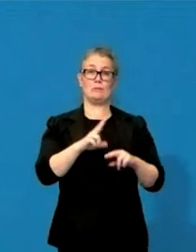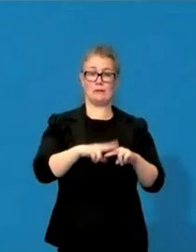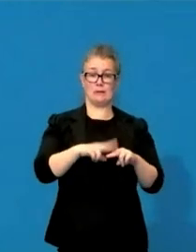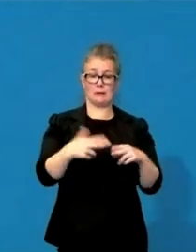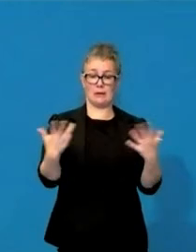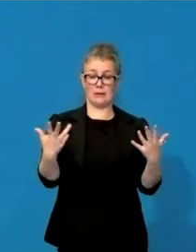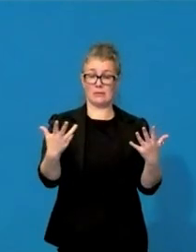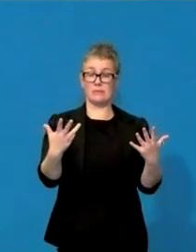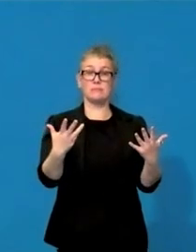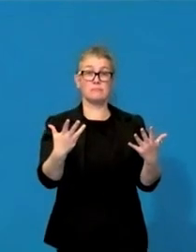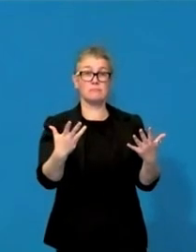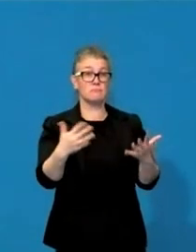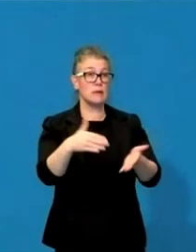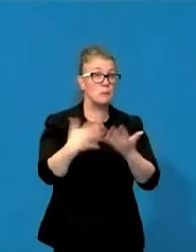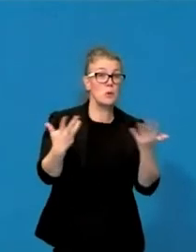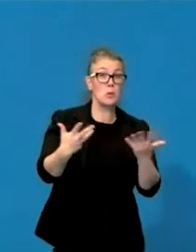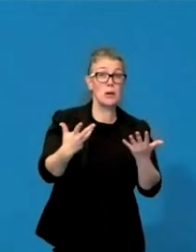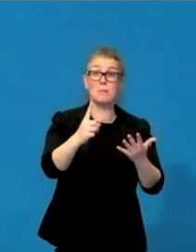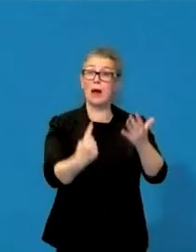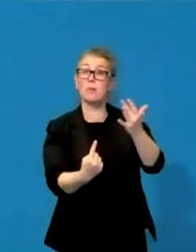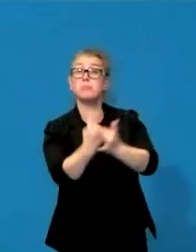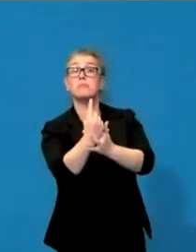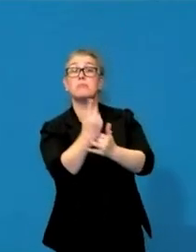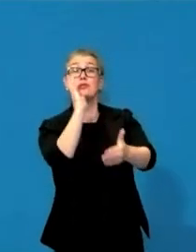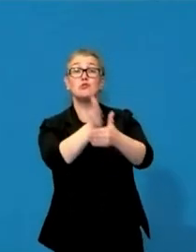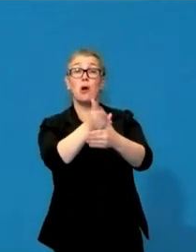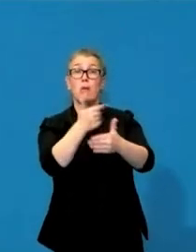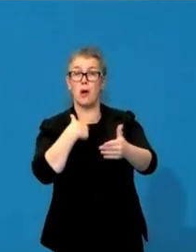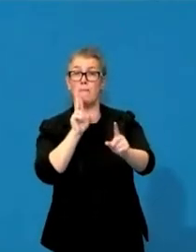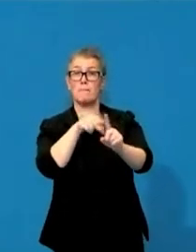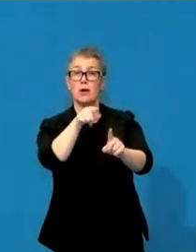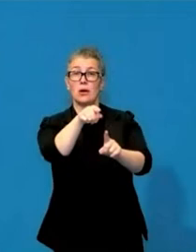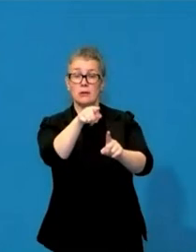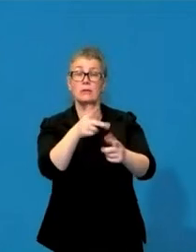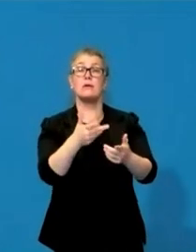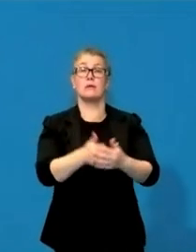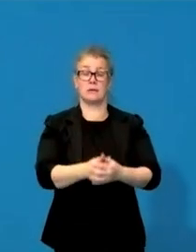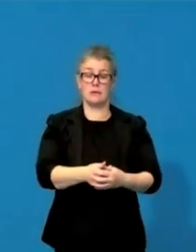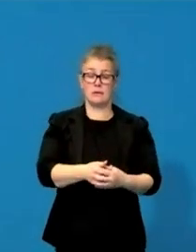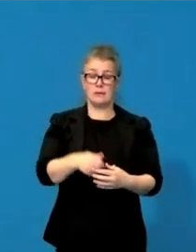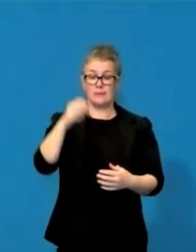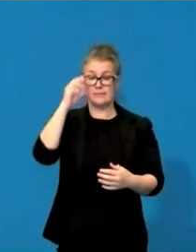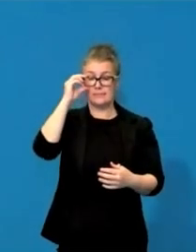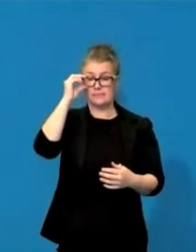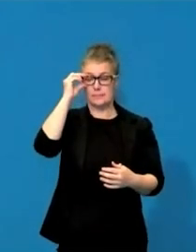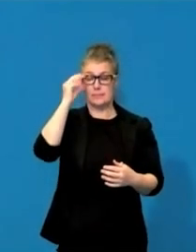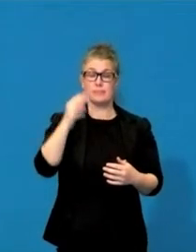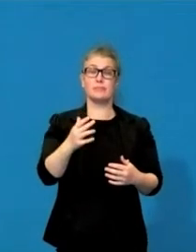help, but then that job come up and I thought that was I good opportunity and then, I think the word got out there and everyone wanted to help.